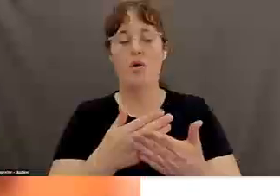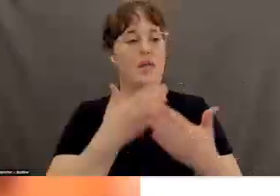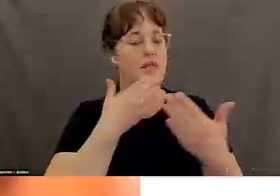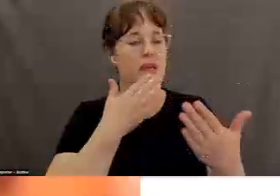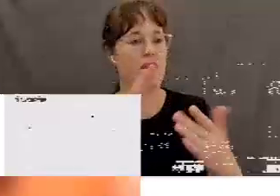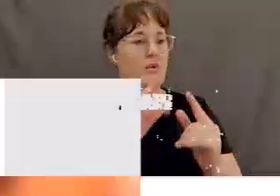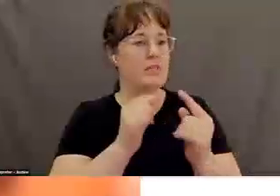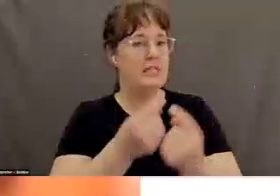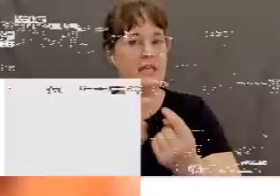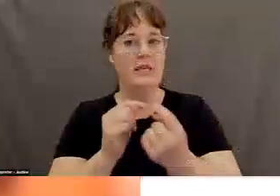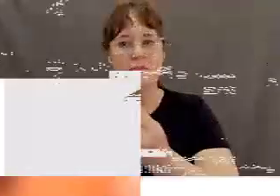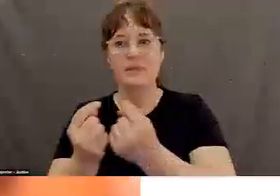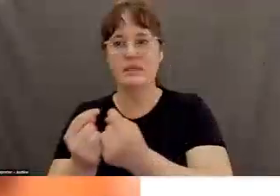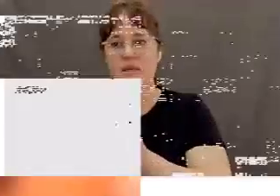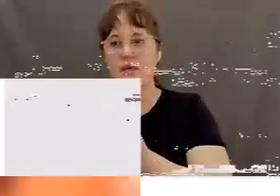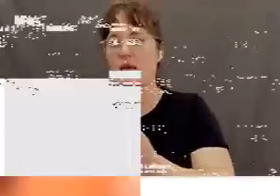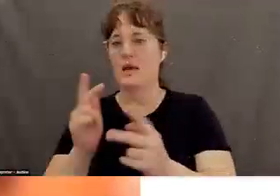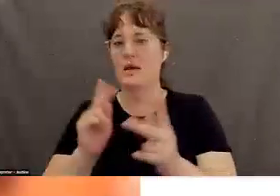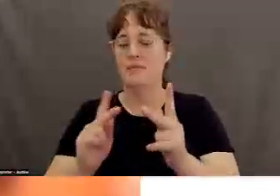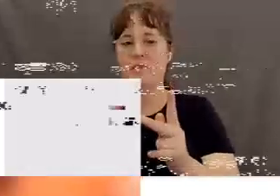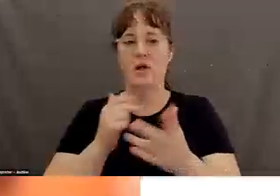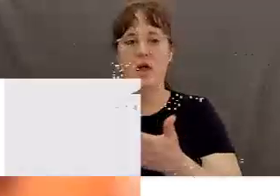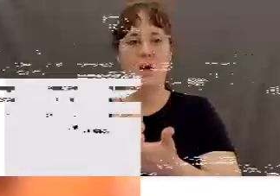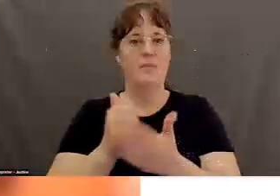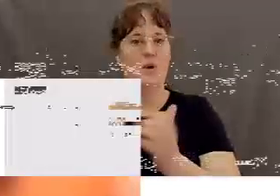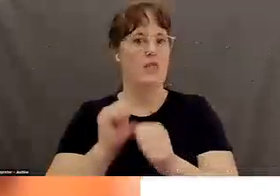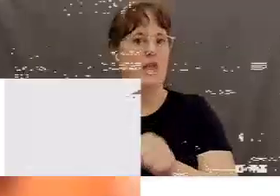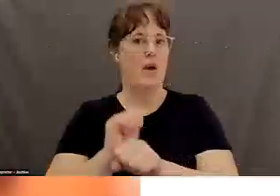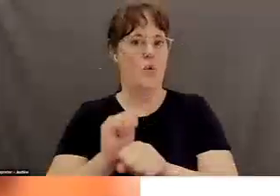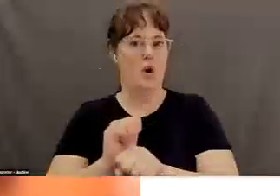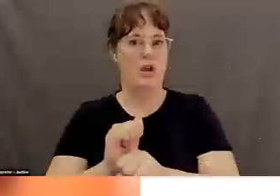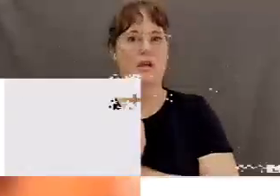Boardroom: people we've had helping us with this work, it's a much more,